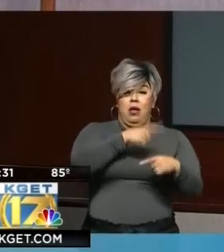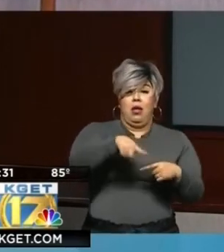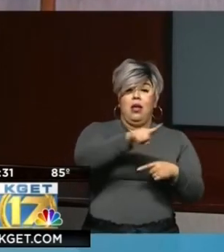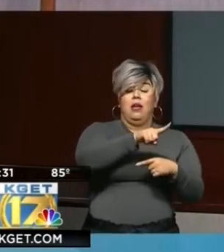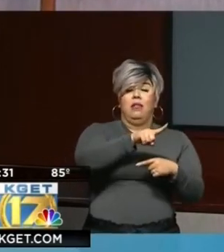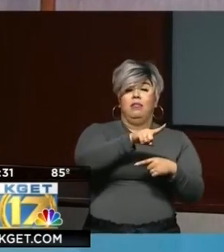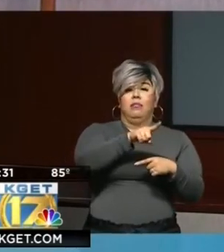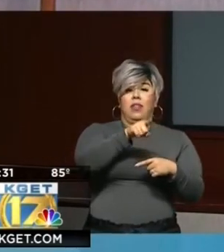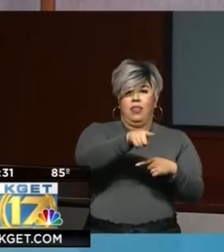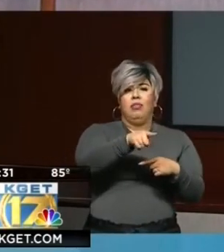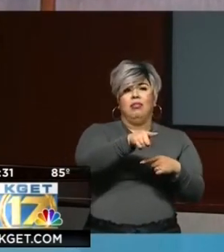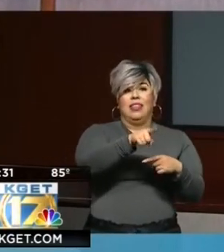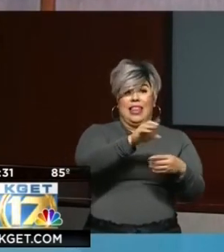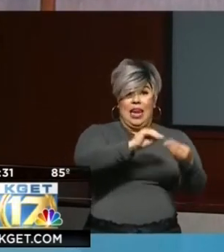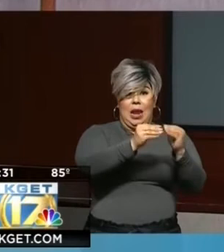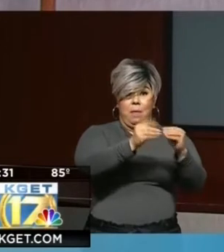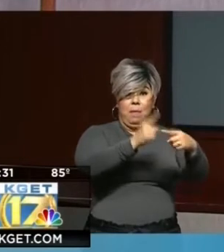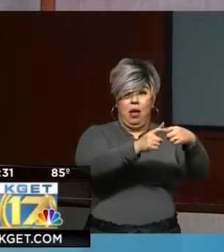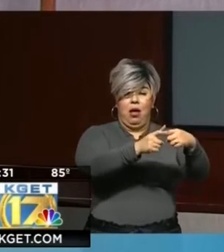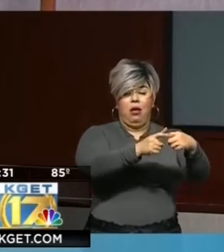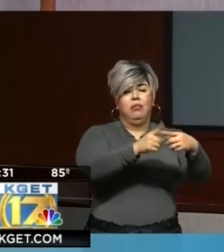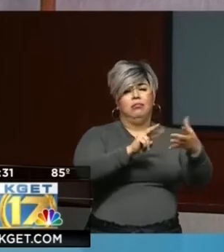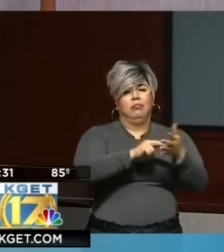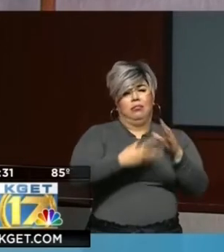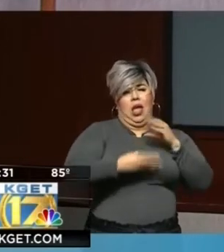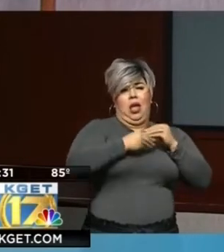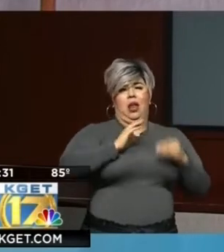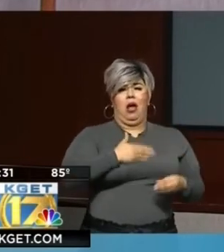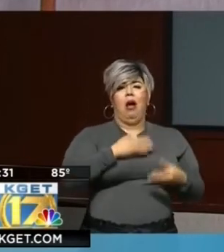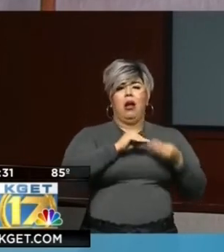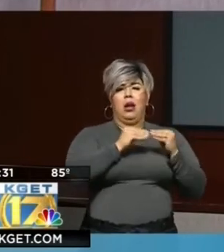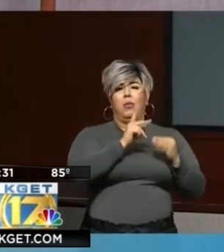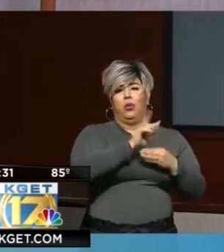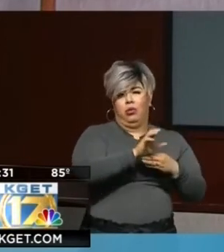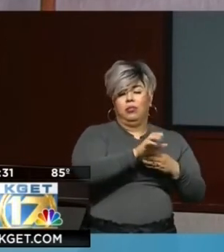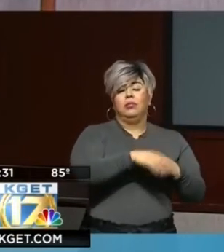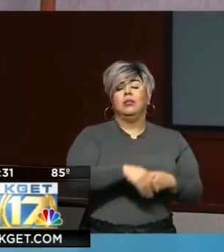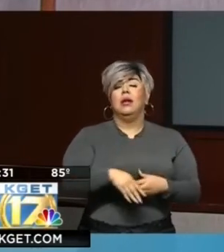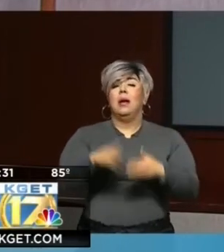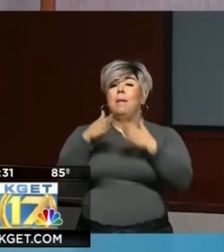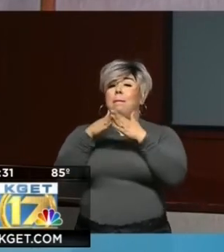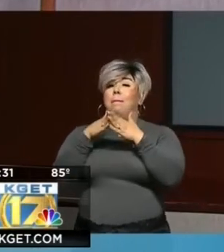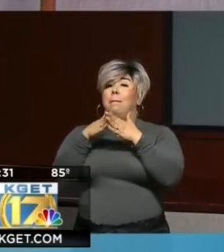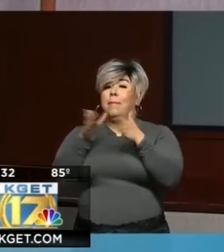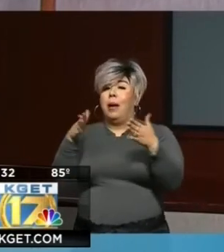TO ANSWER YOUR QUESTION ABOUT YOUR PRISONS. PRISON CASES ARE INDEED COUNTED